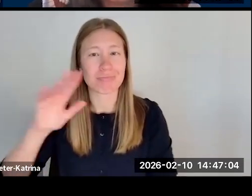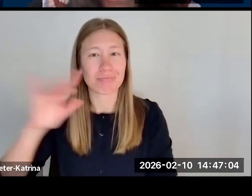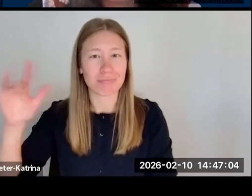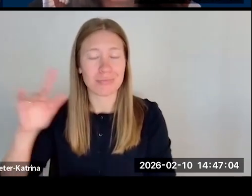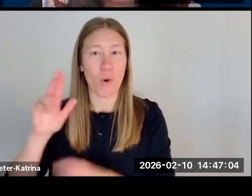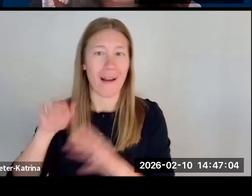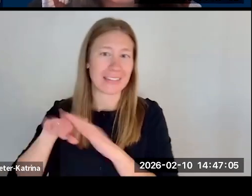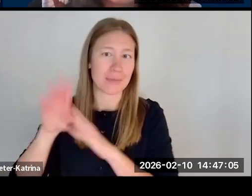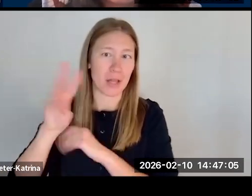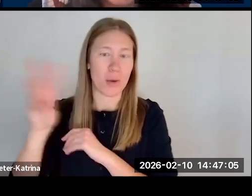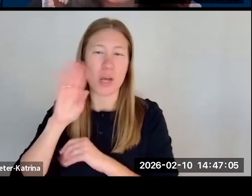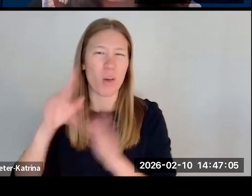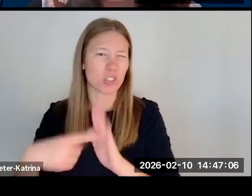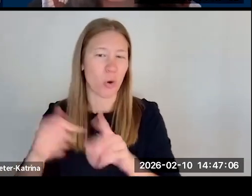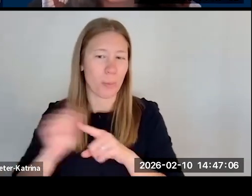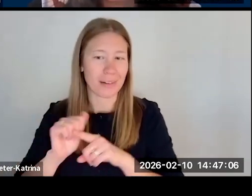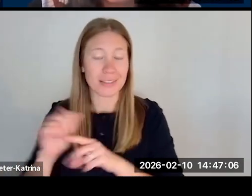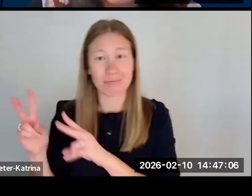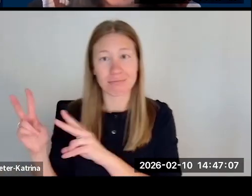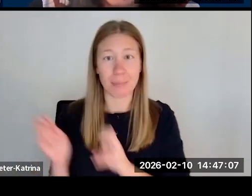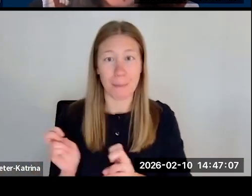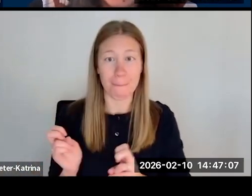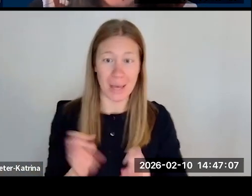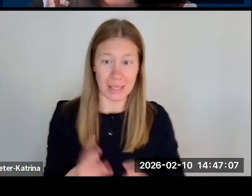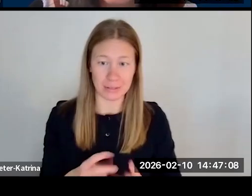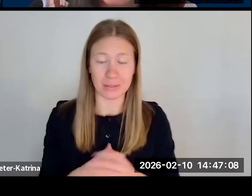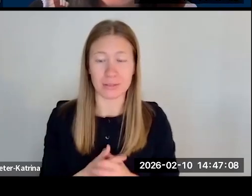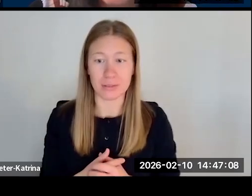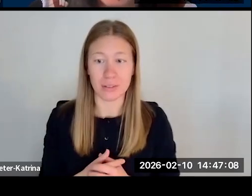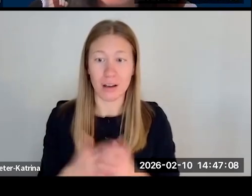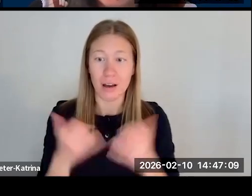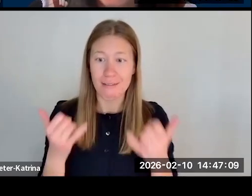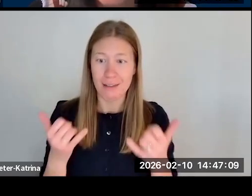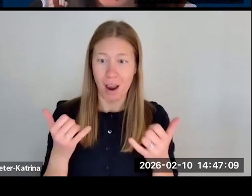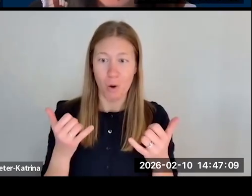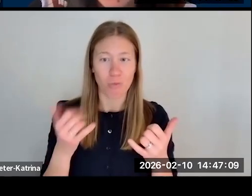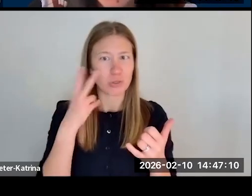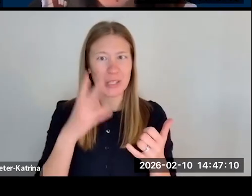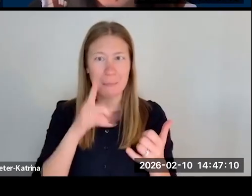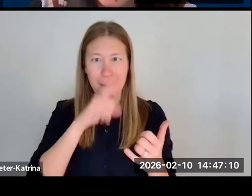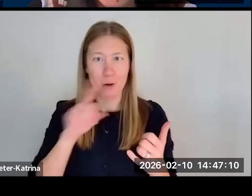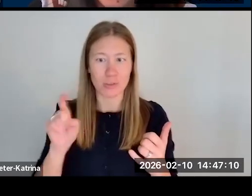and just paste it in directly. And as soon as I move my cursor over it, it gives me